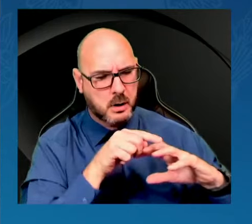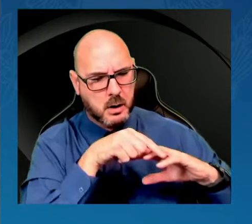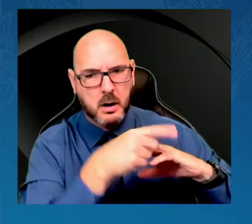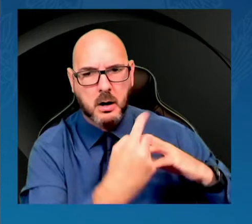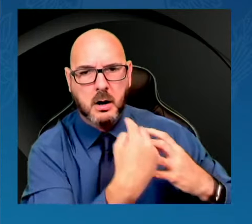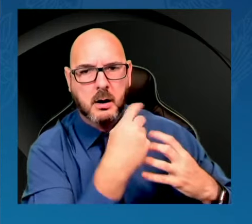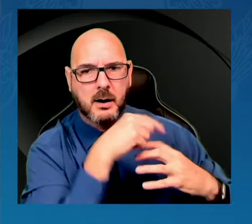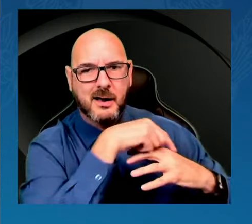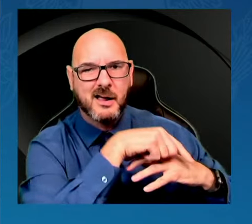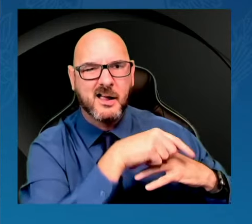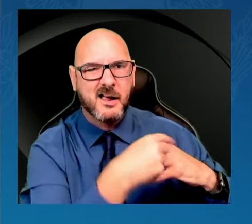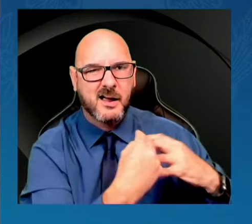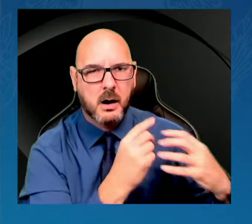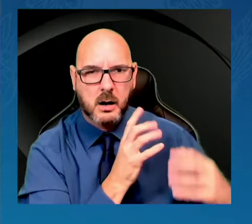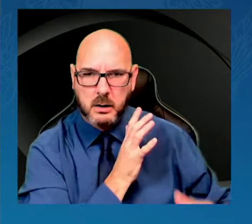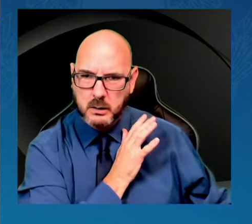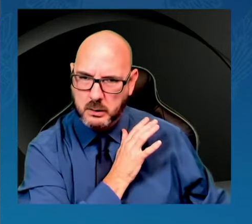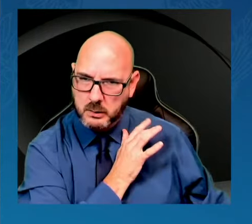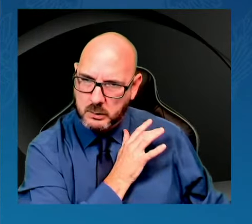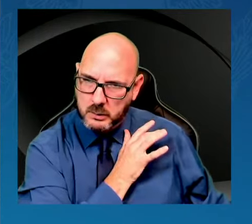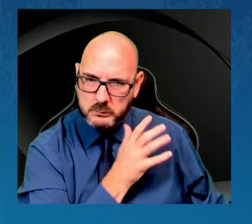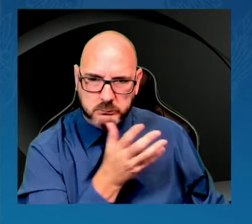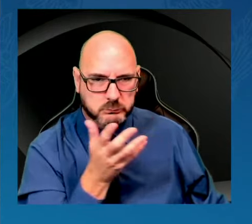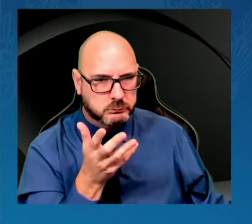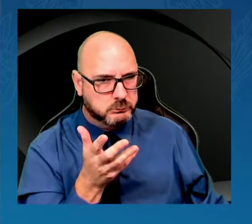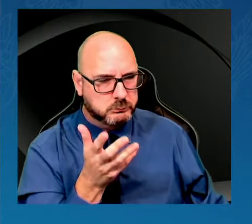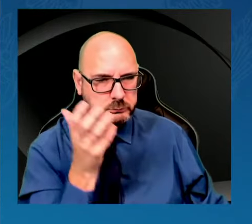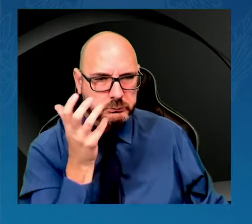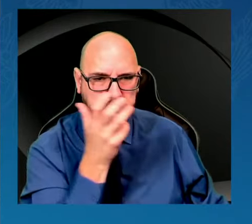Because it is now this satellite technology from space